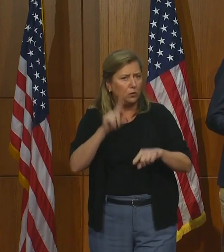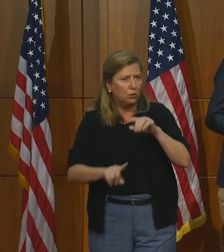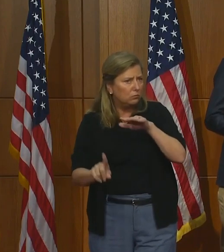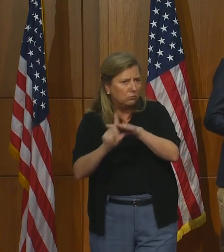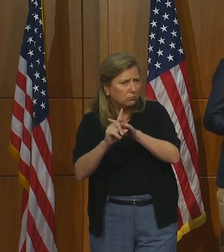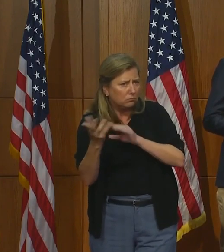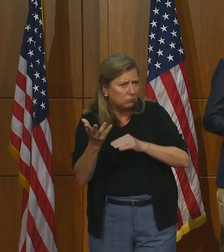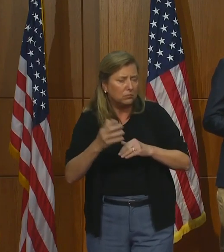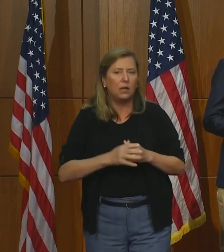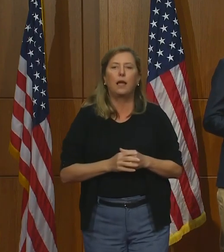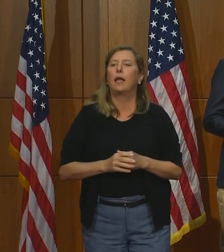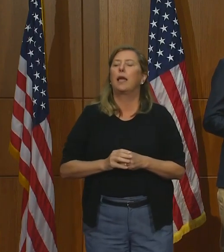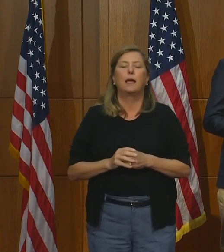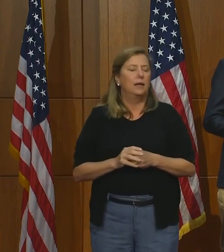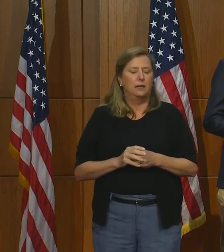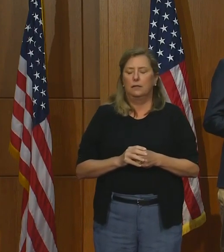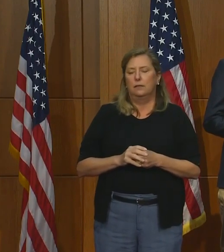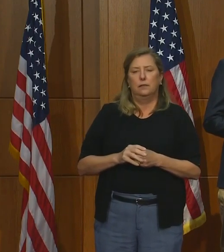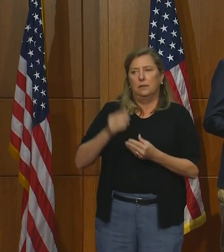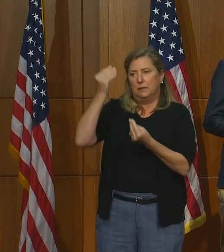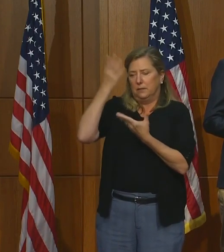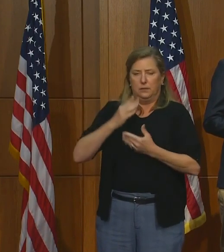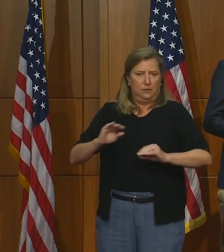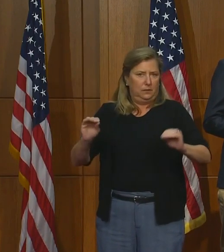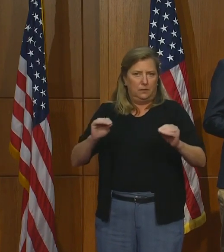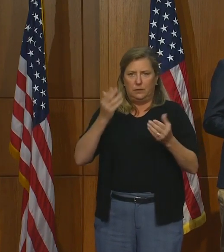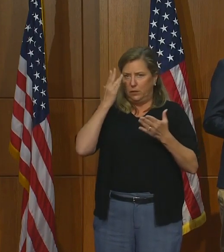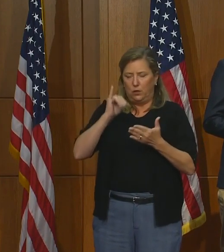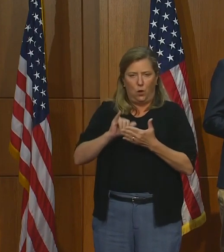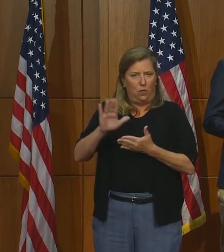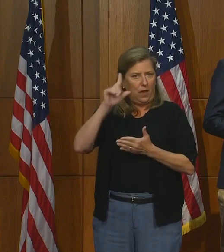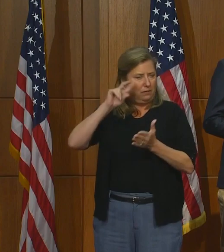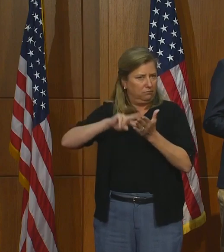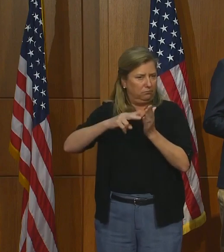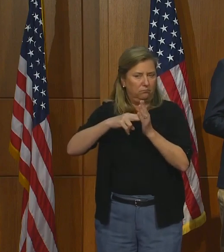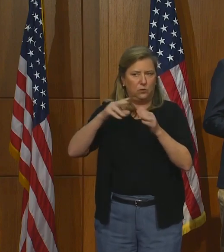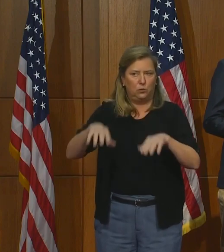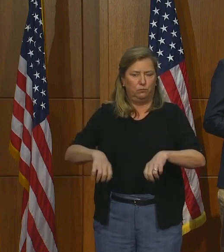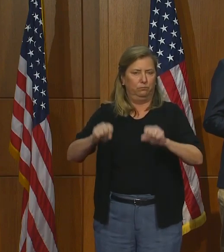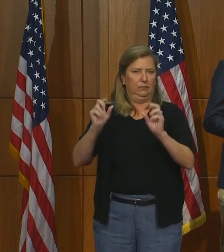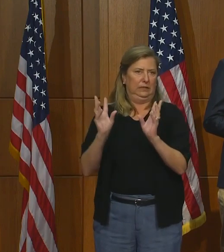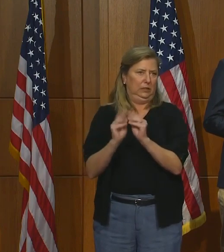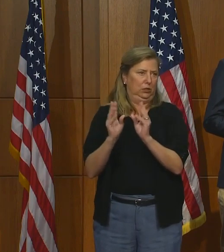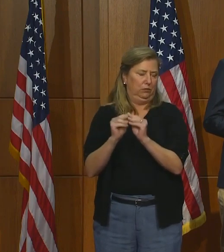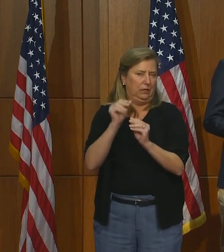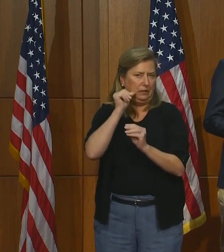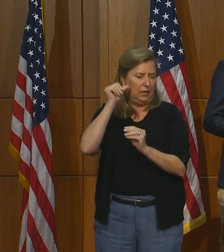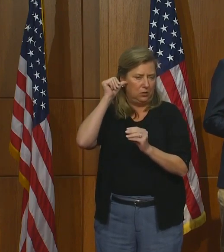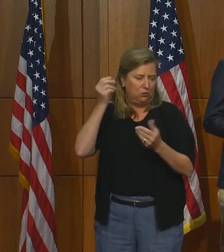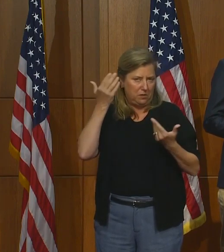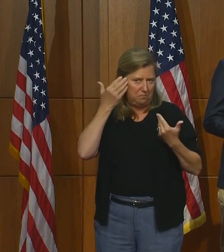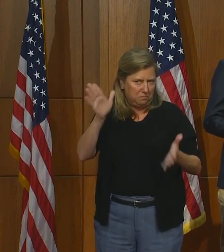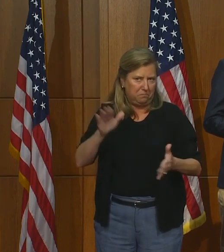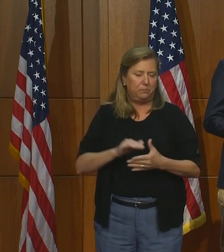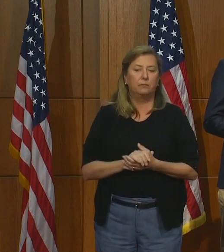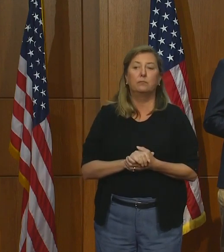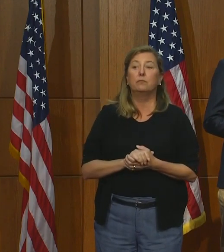PEOPLE NOT. YEAH YEAH WE WERE NOT NOTIFIED OF THE CIRCUIT